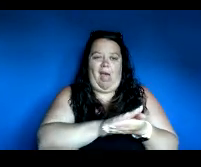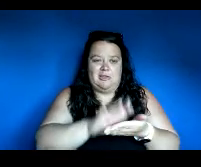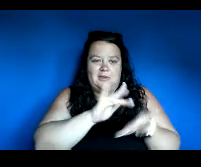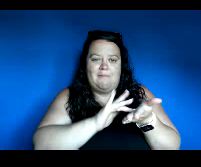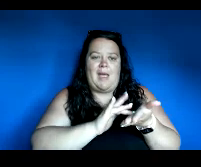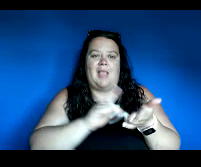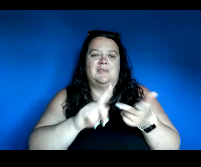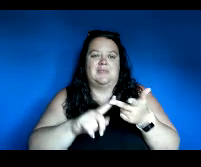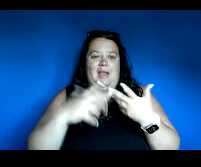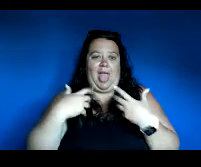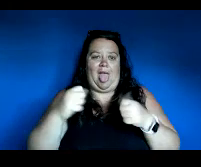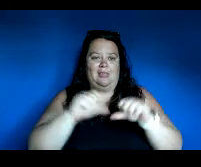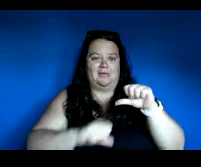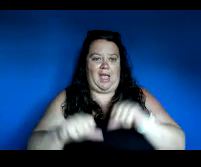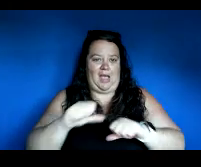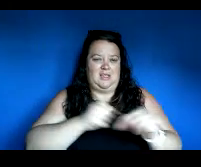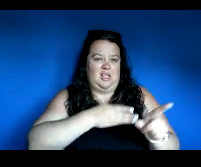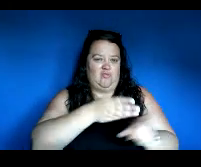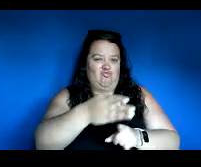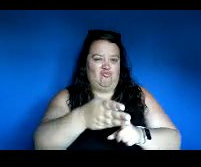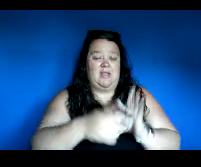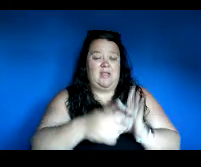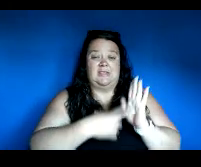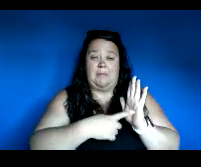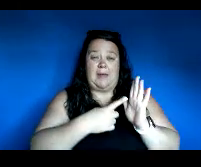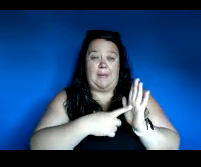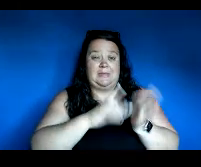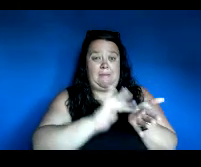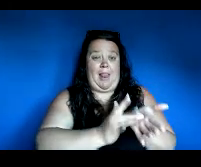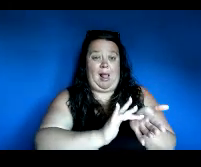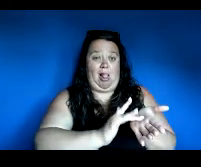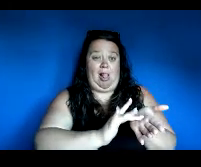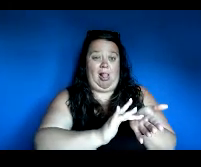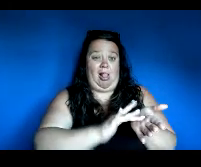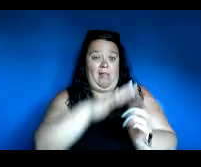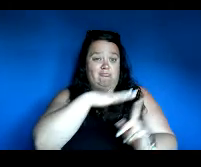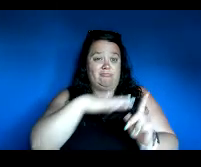because sometimes those settings, the accommodations need to be adjusted,